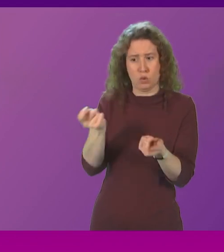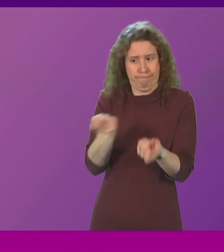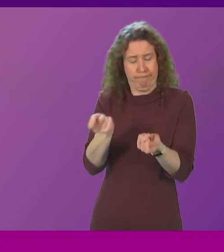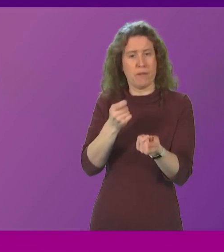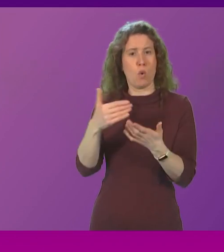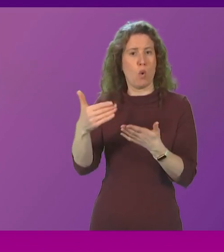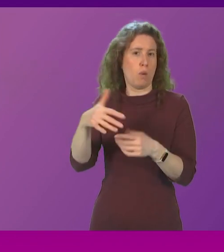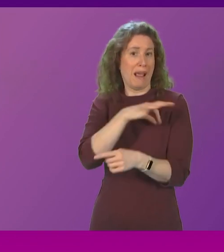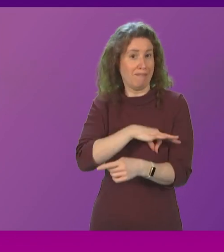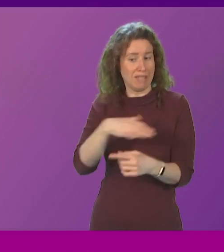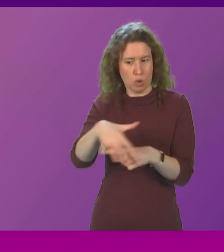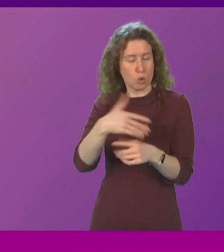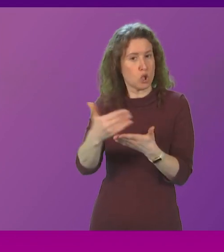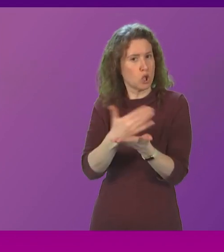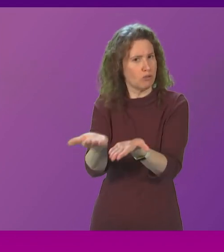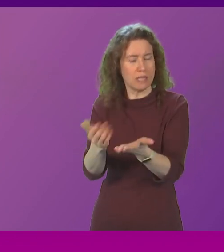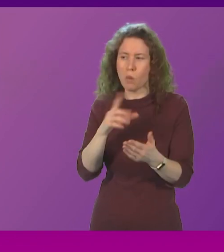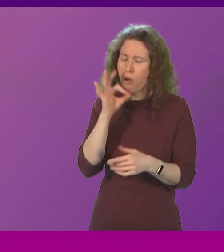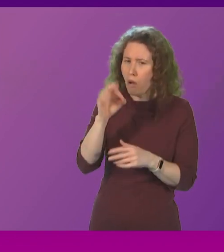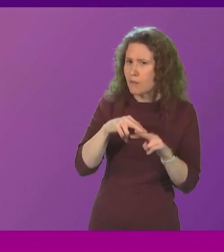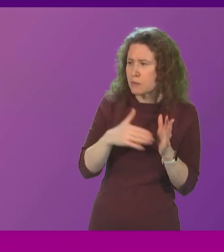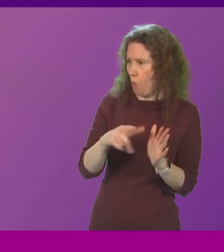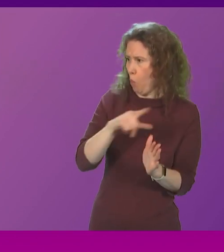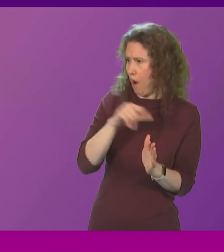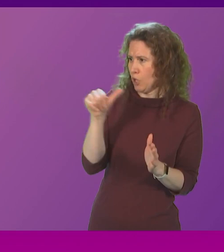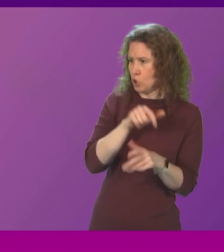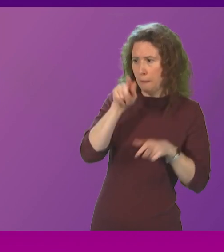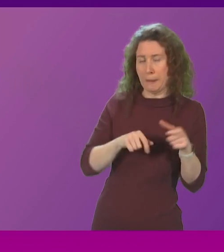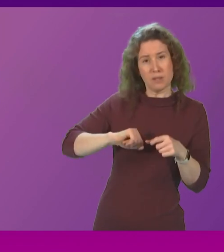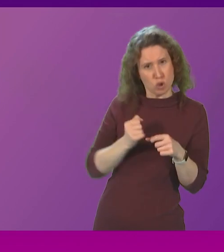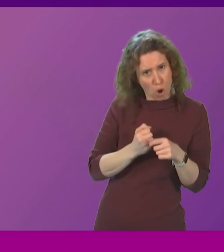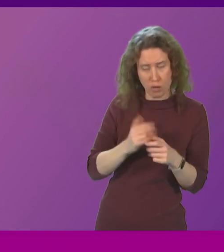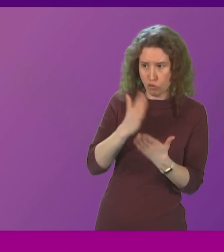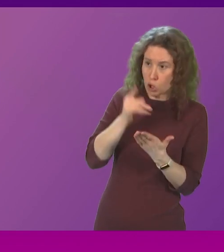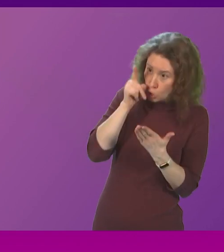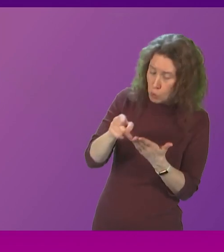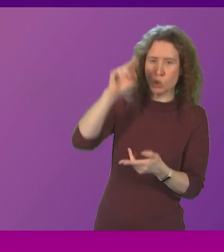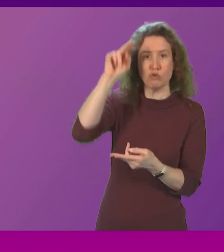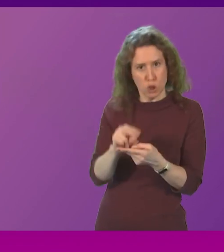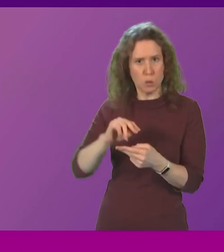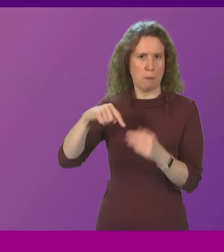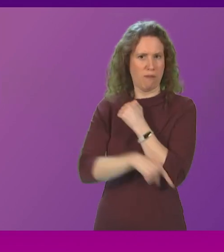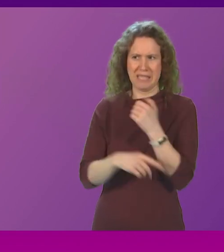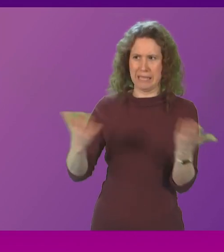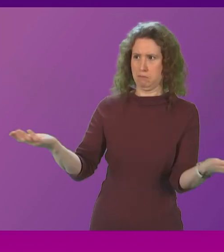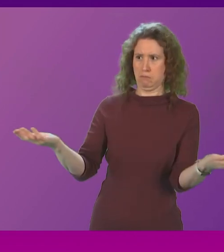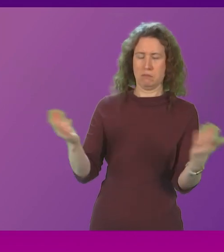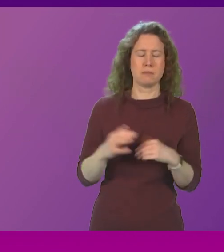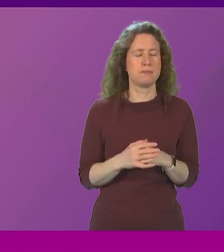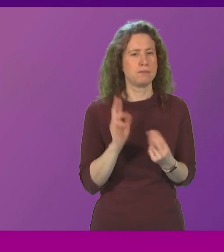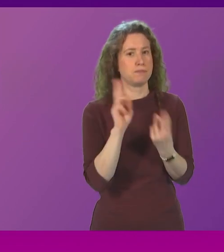I therefore ask the First Minister: why should people in Scotland trust him to reduce poverty?